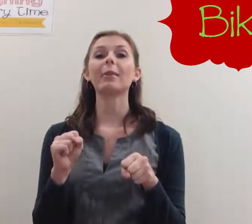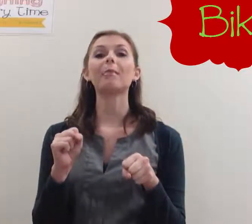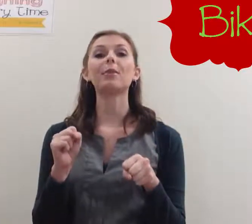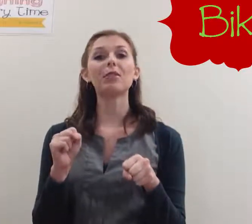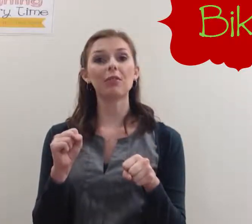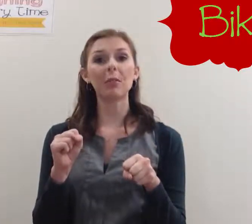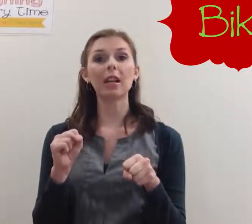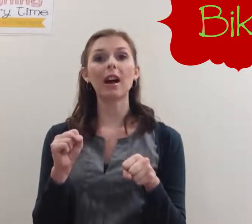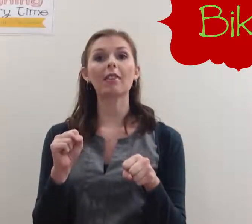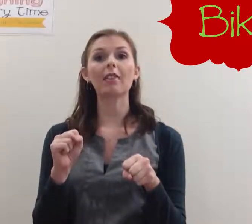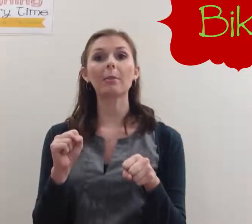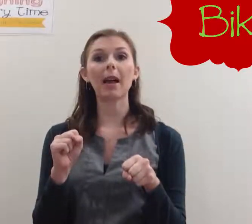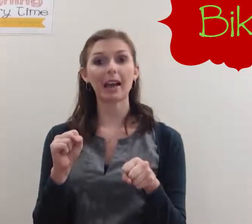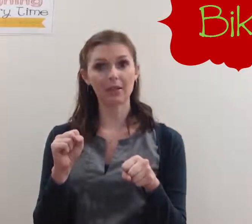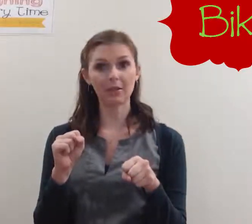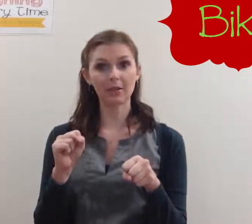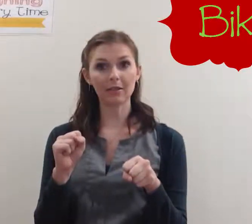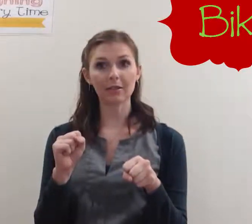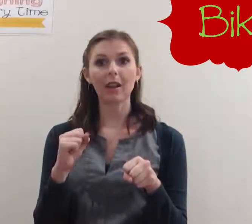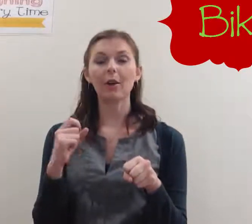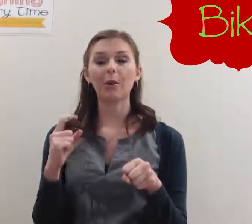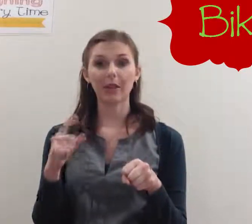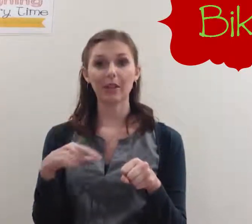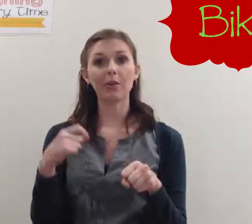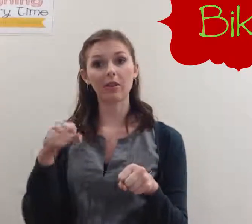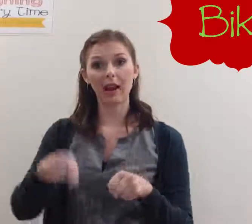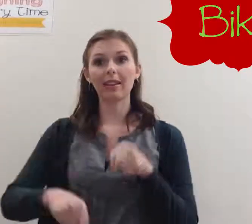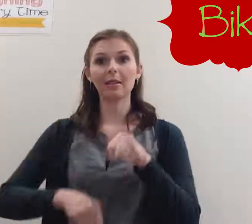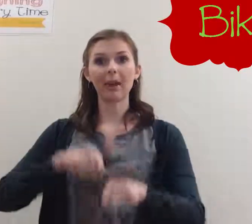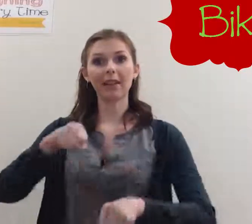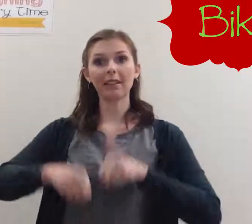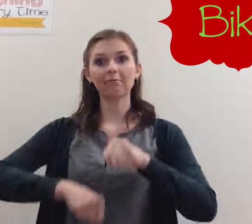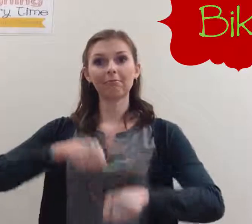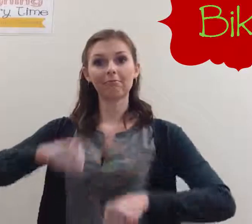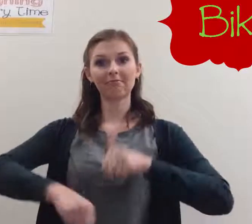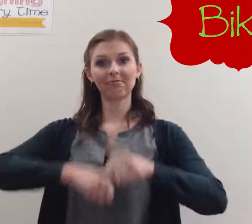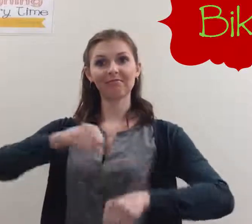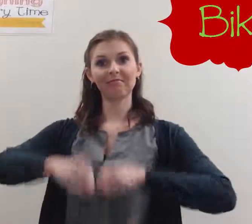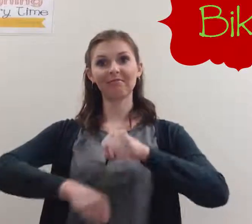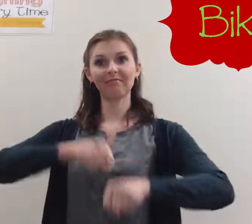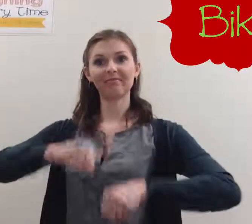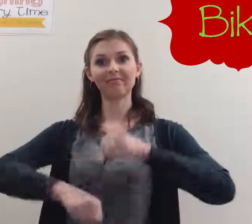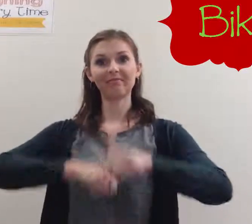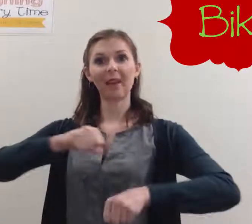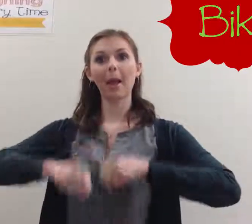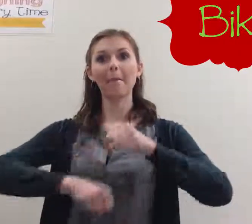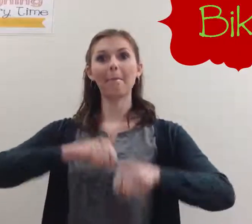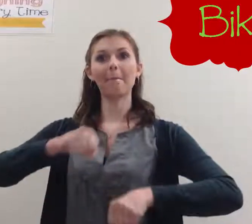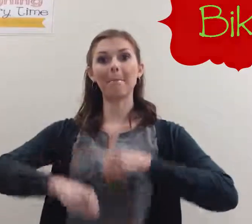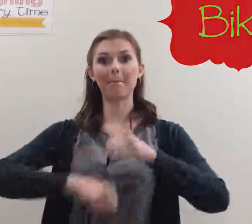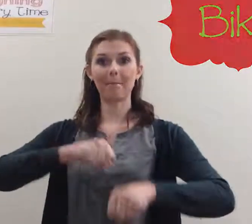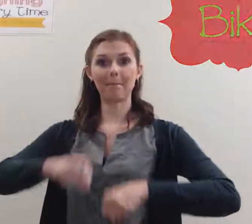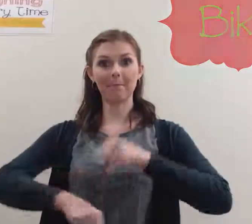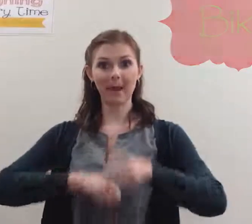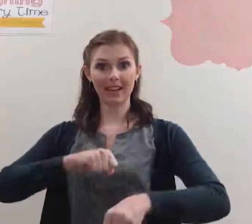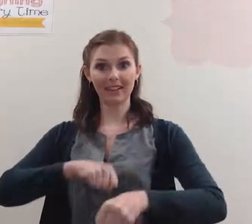movement of the pedals when you are riding a bike. BIKE.